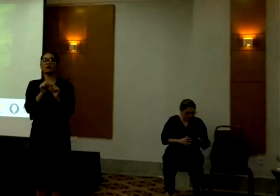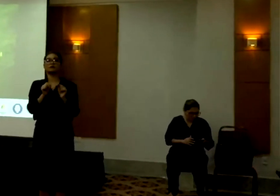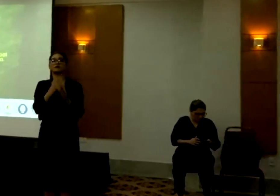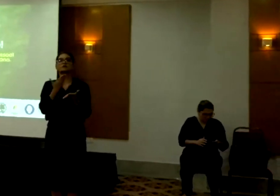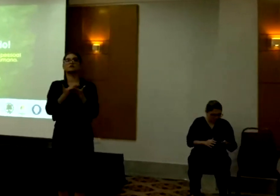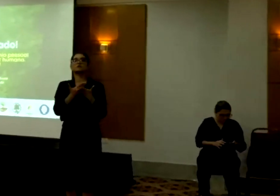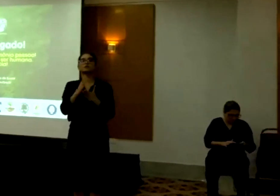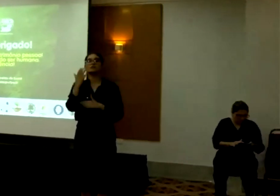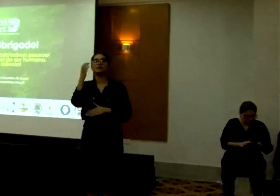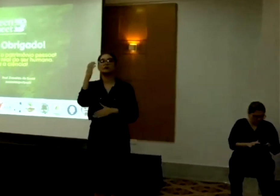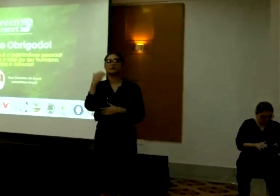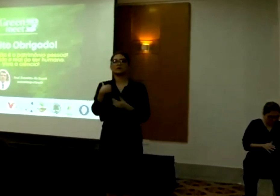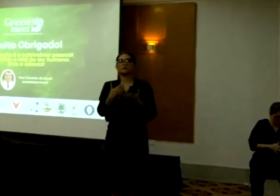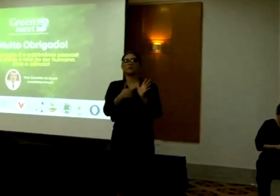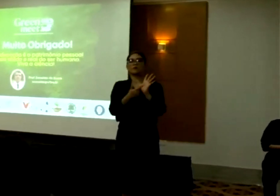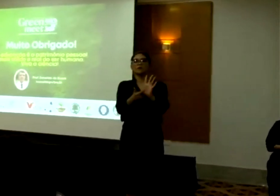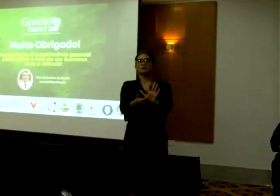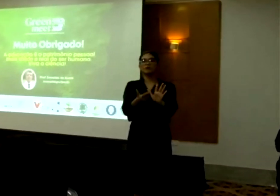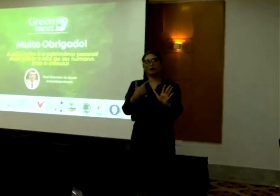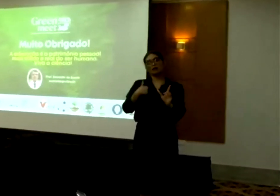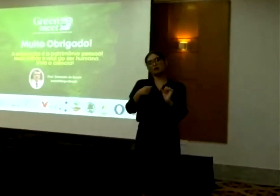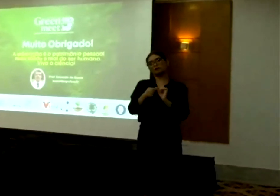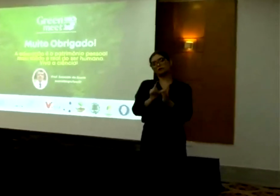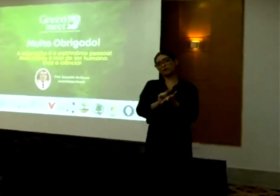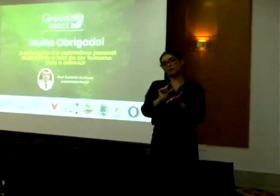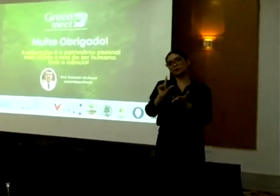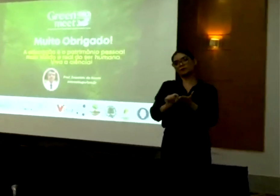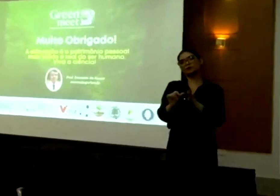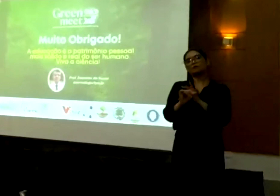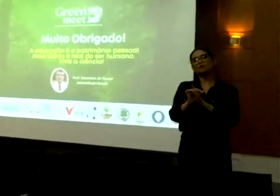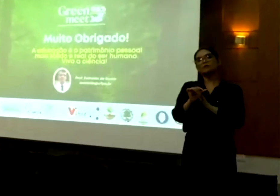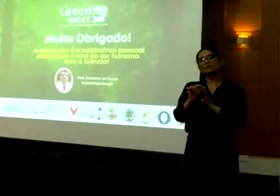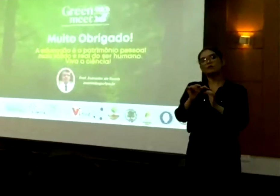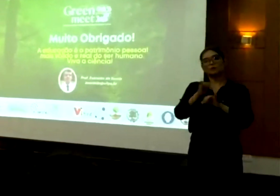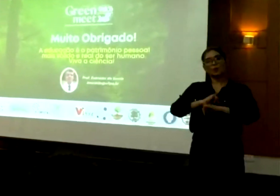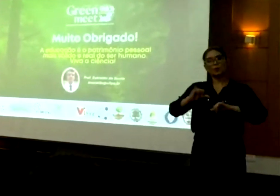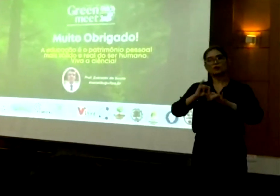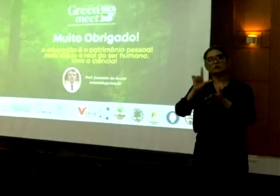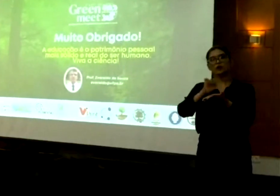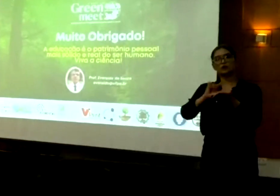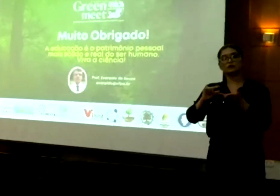not only publishing the article but making sure that information reaches society